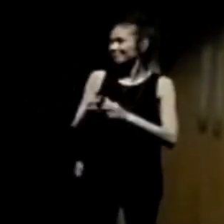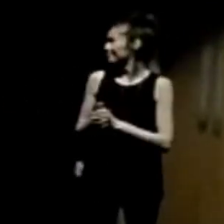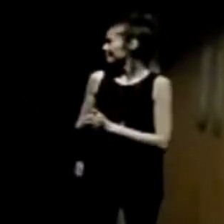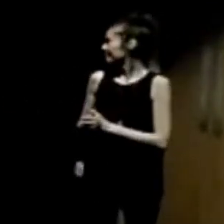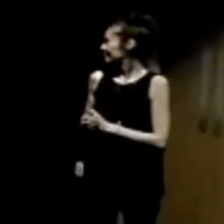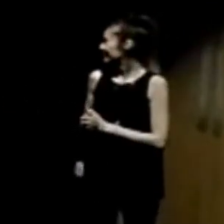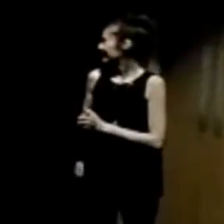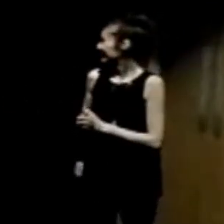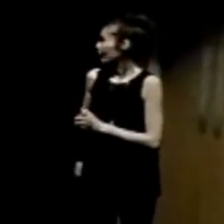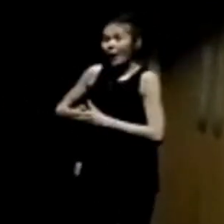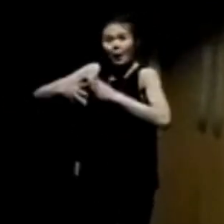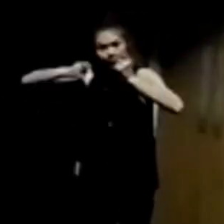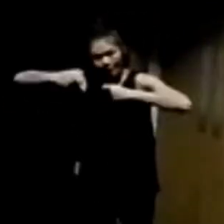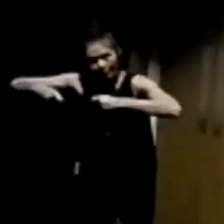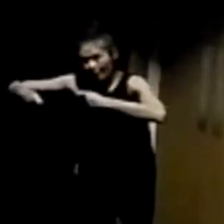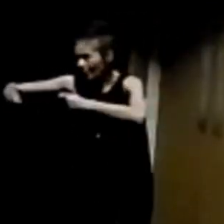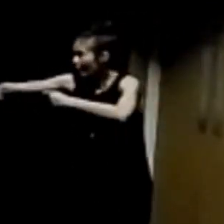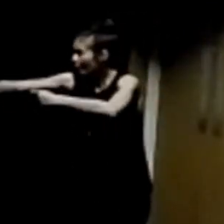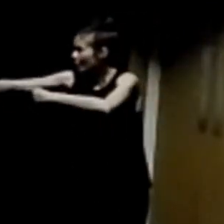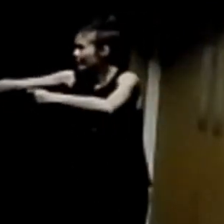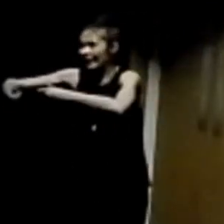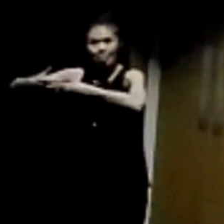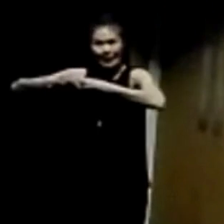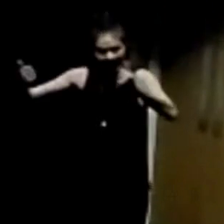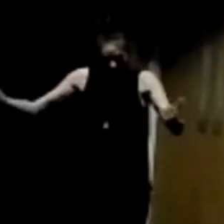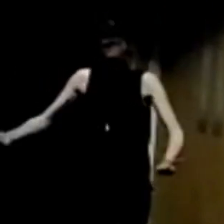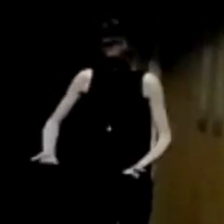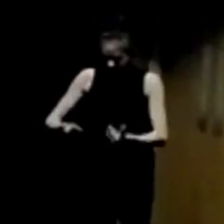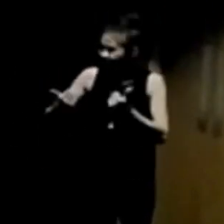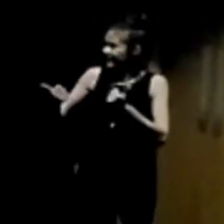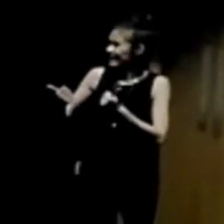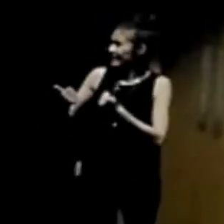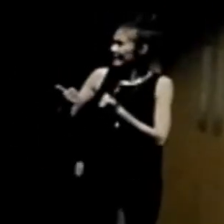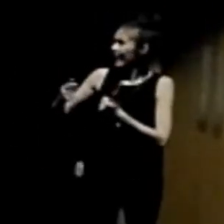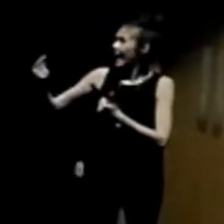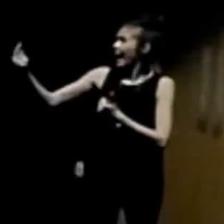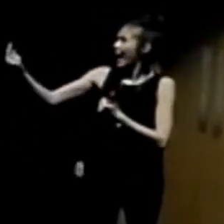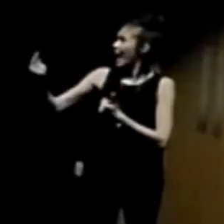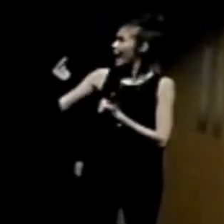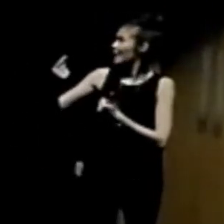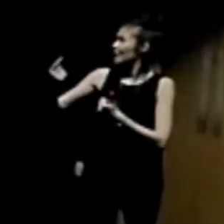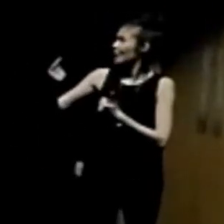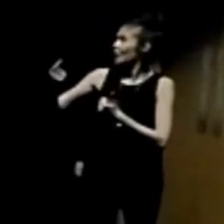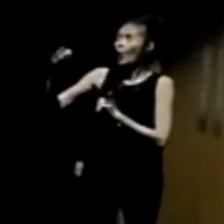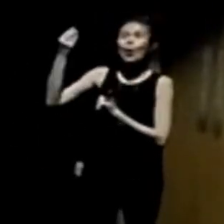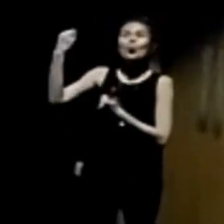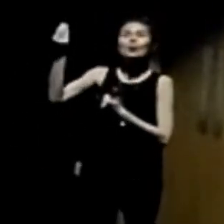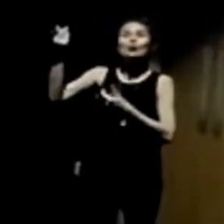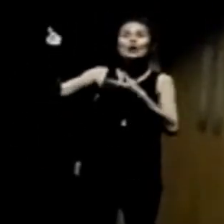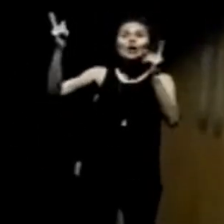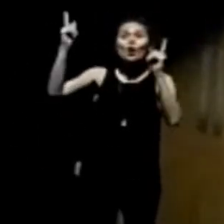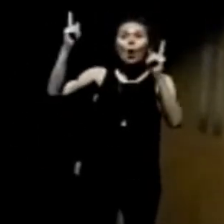All of these come down, end of that scene and on comes the Greek god Priapus who if you know him,